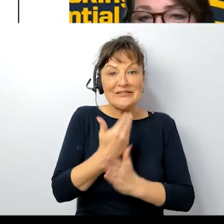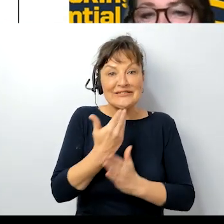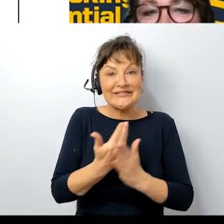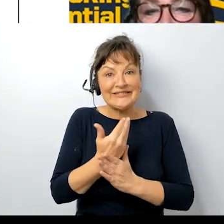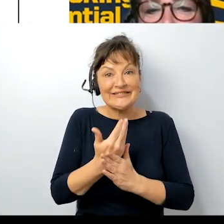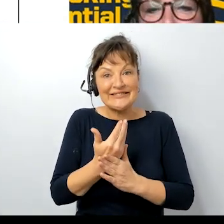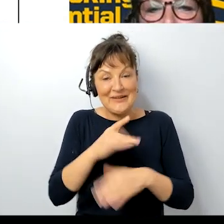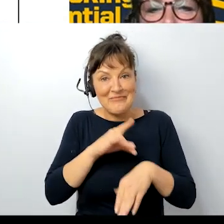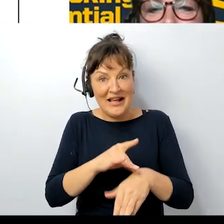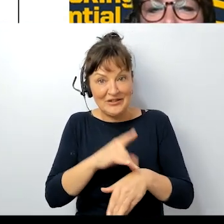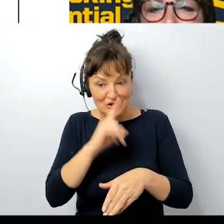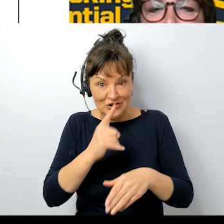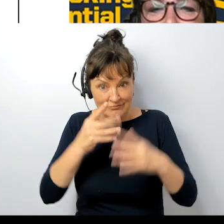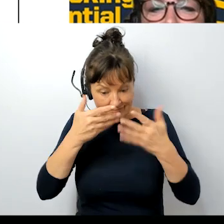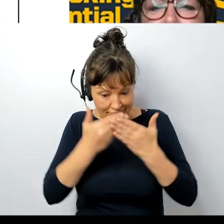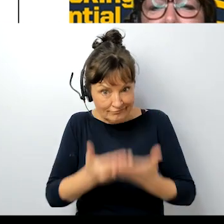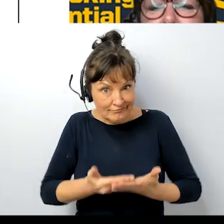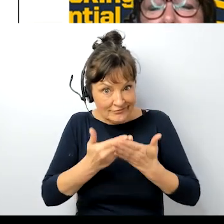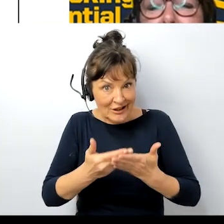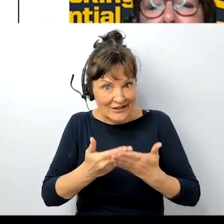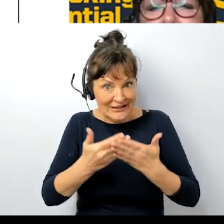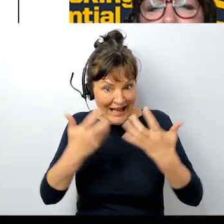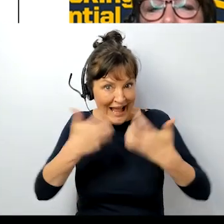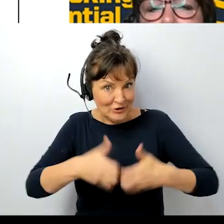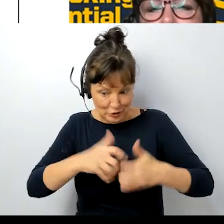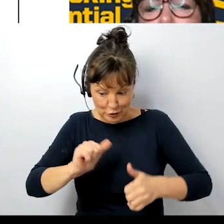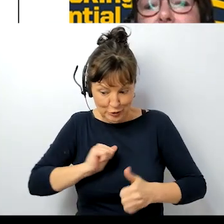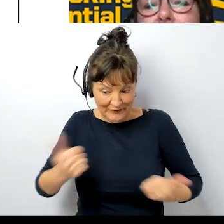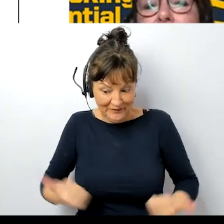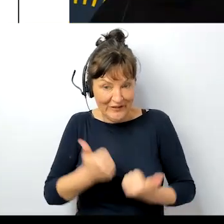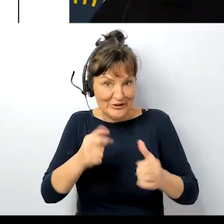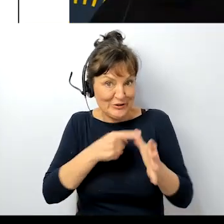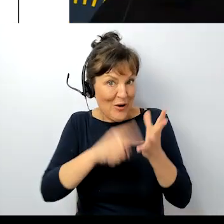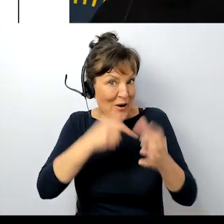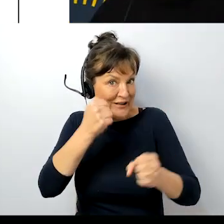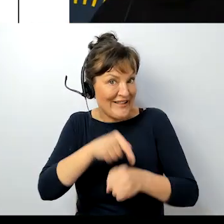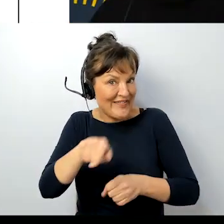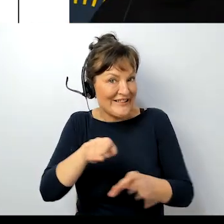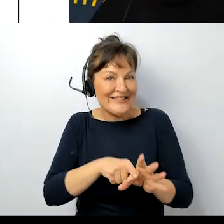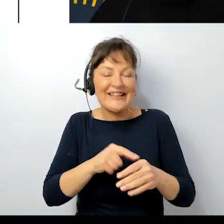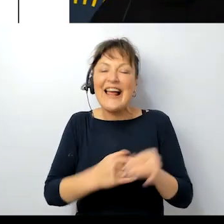Nicholson a Modern Apprentice at Drax is studying engineering as a mechanical technician and is due